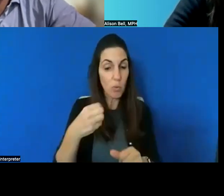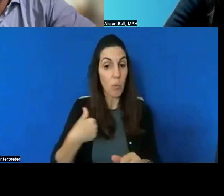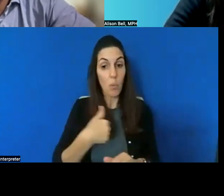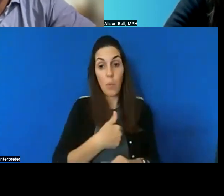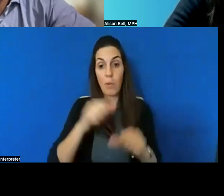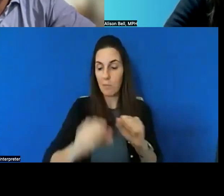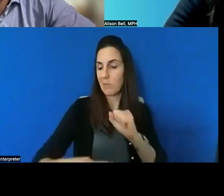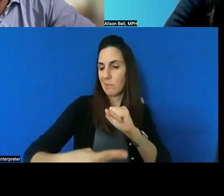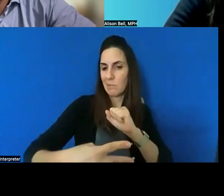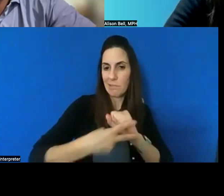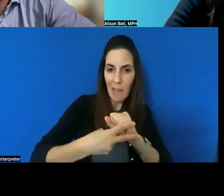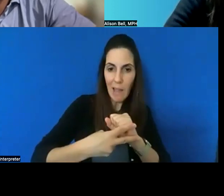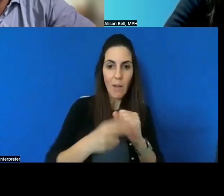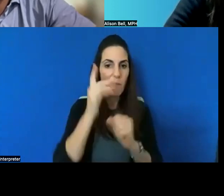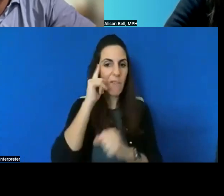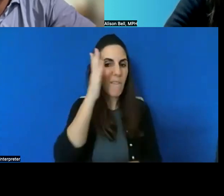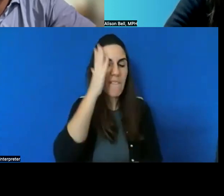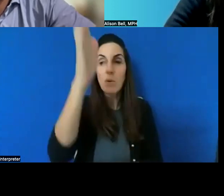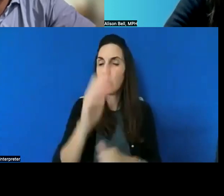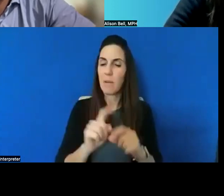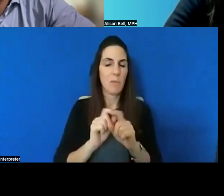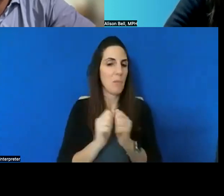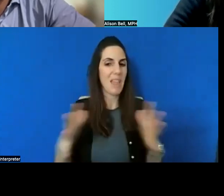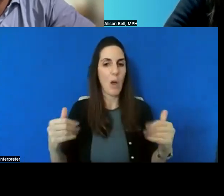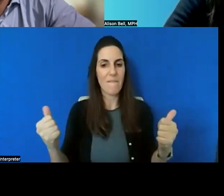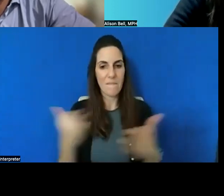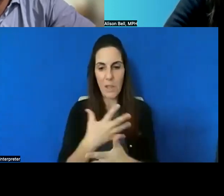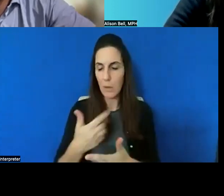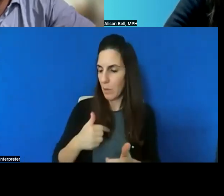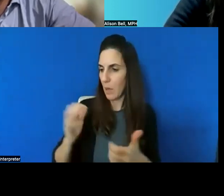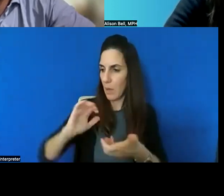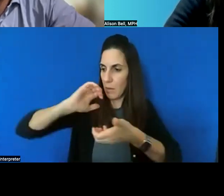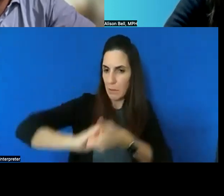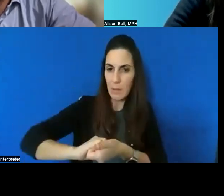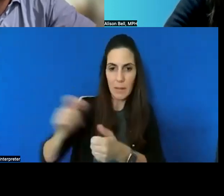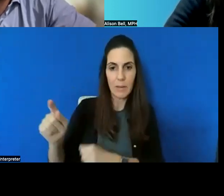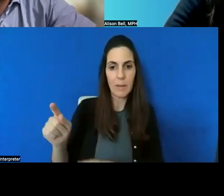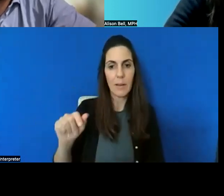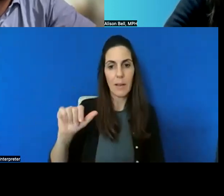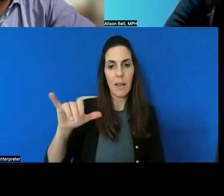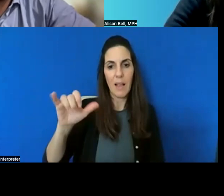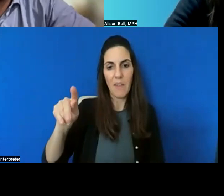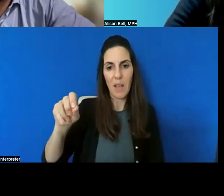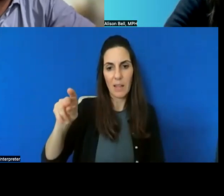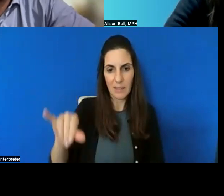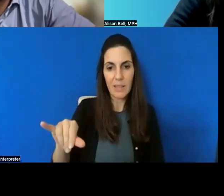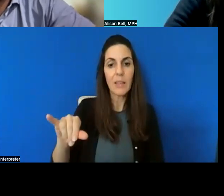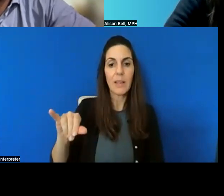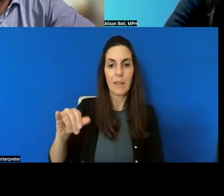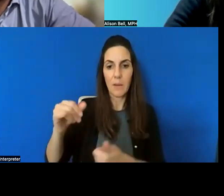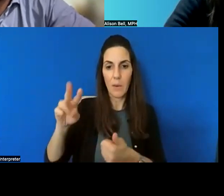future without fear today our speakers are partner and financial planner elevante wealth Craig epie